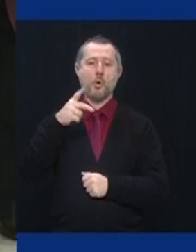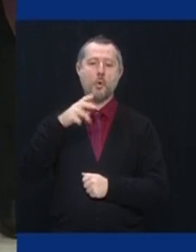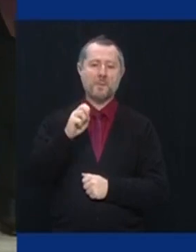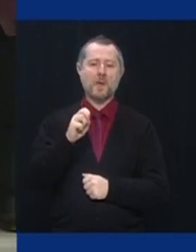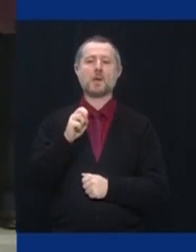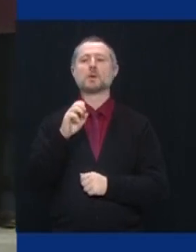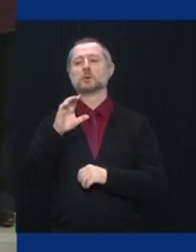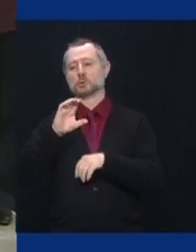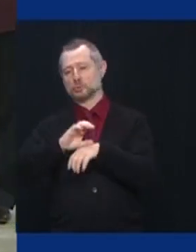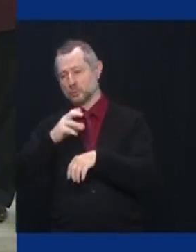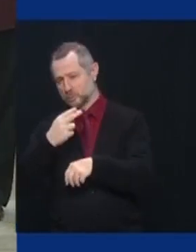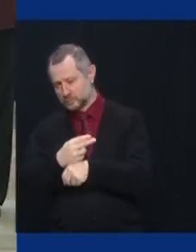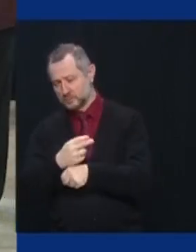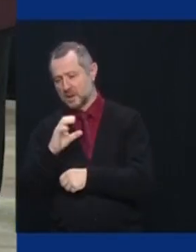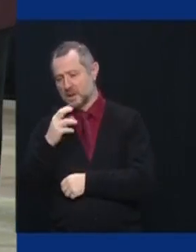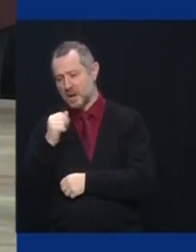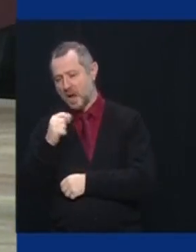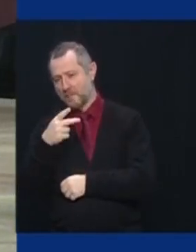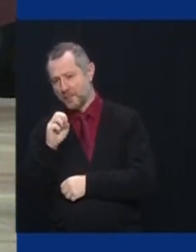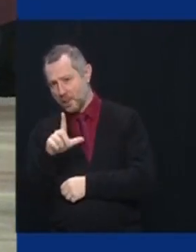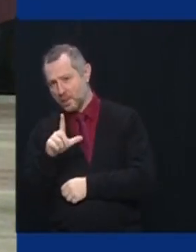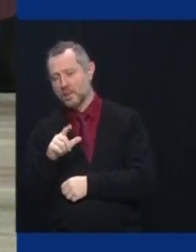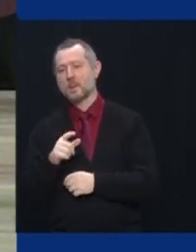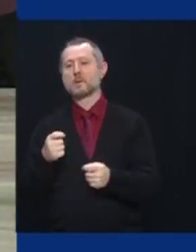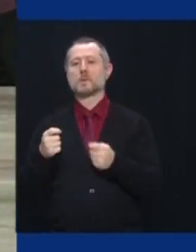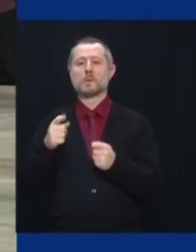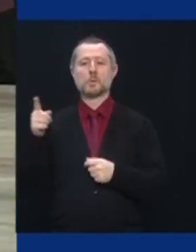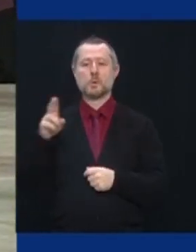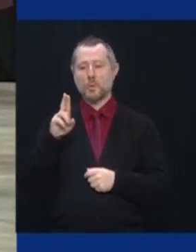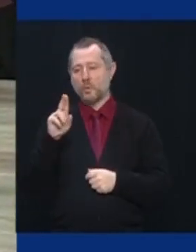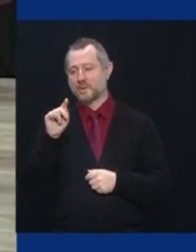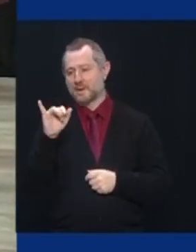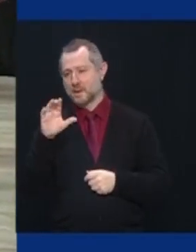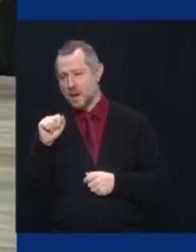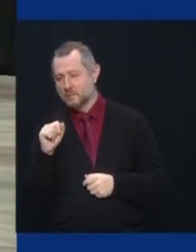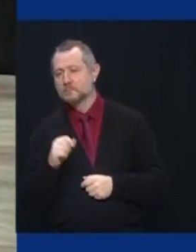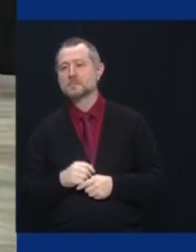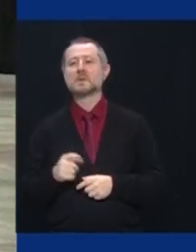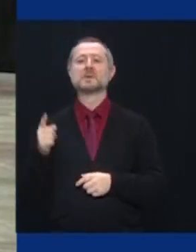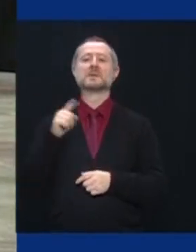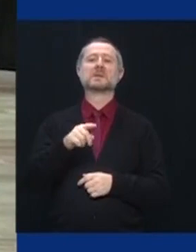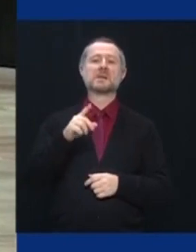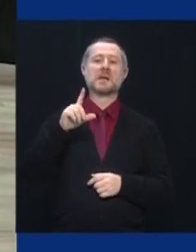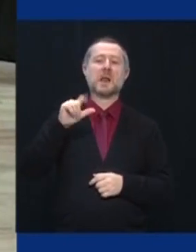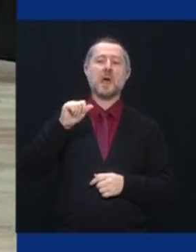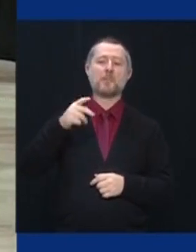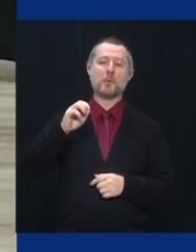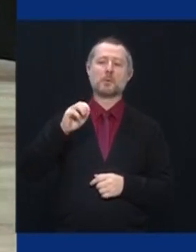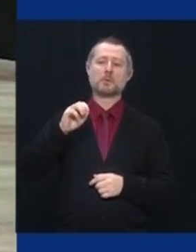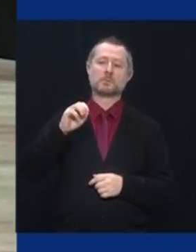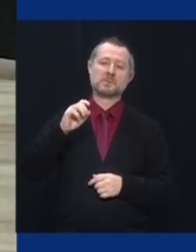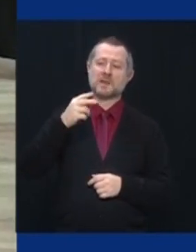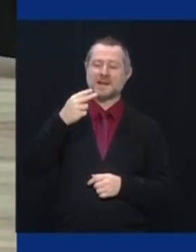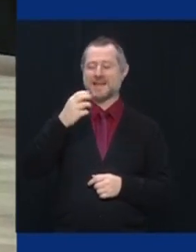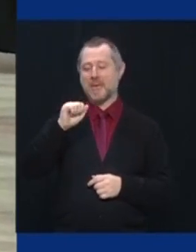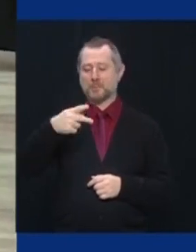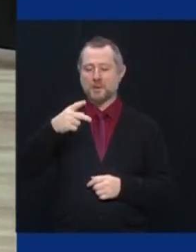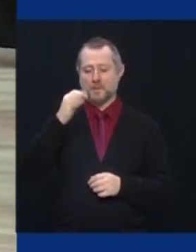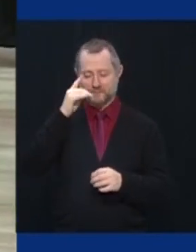PASTOR OF THE VICTORY TEMPLE BAPTIST CHURCH. PASTOR SHARON, HOPE CHURCH IN